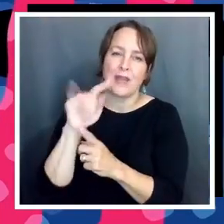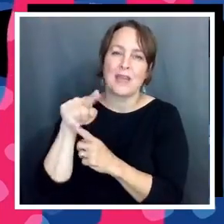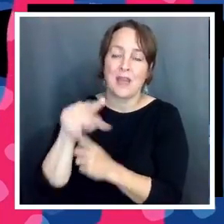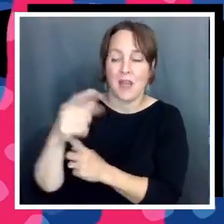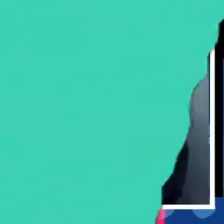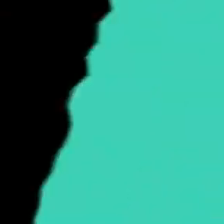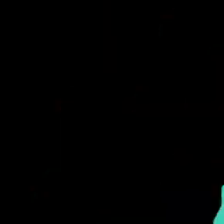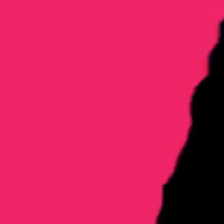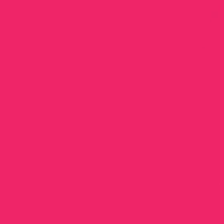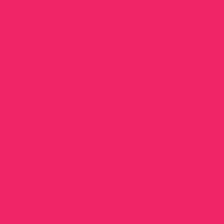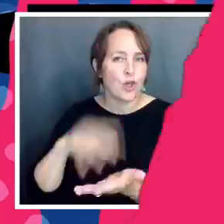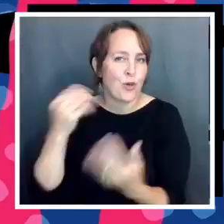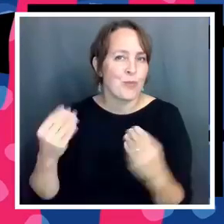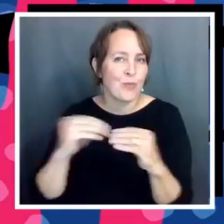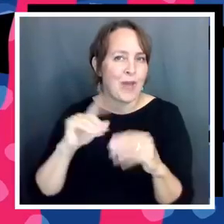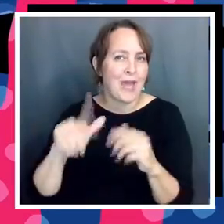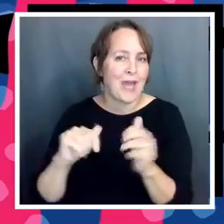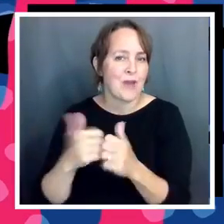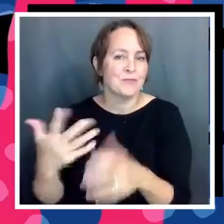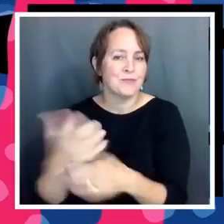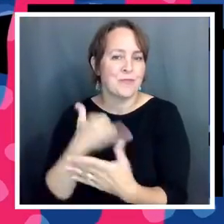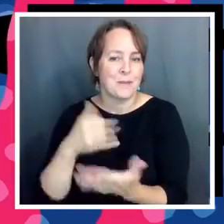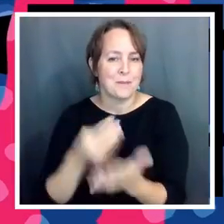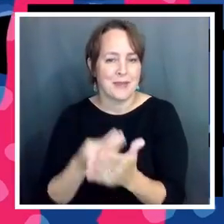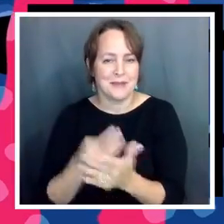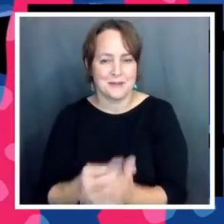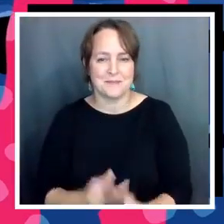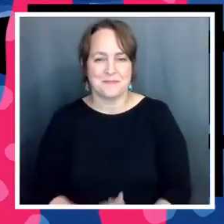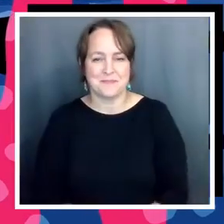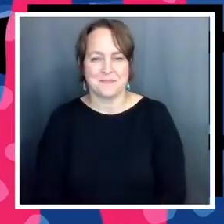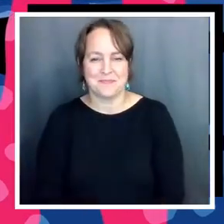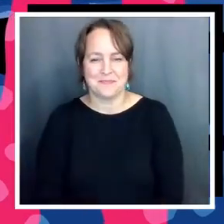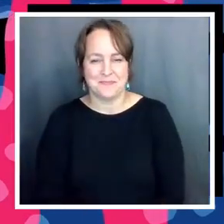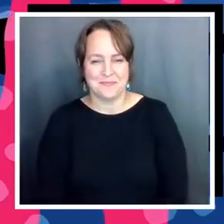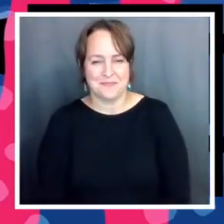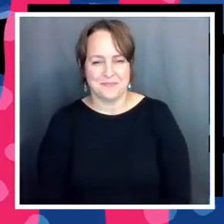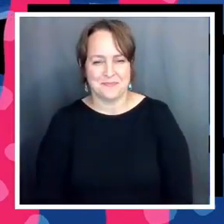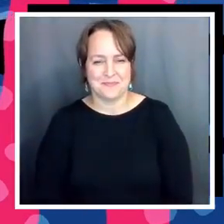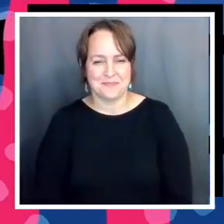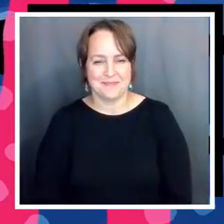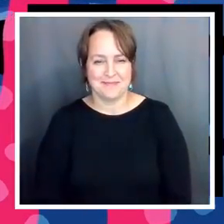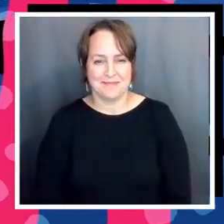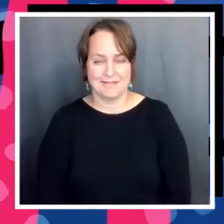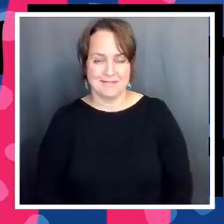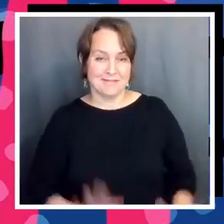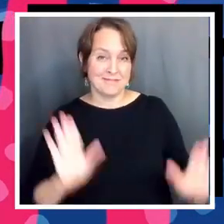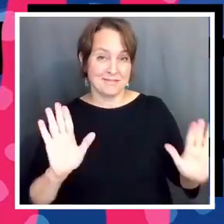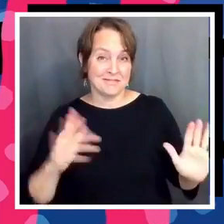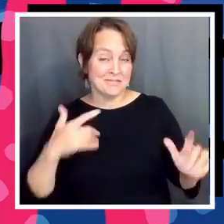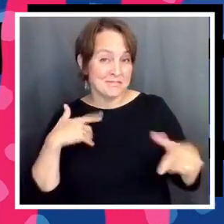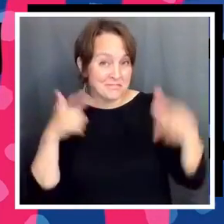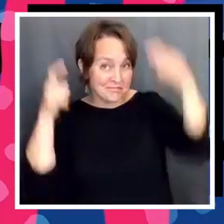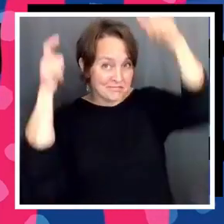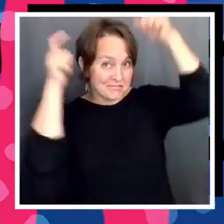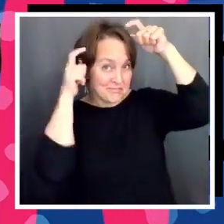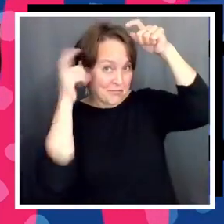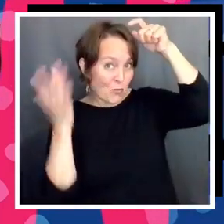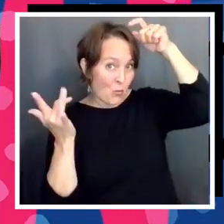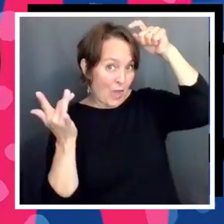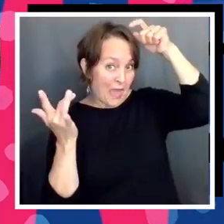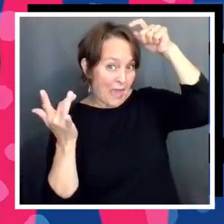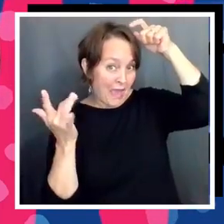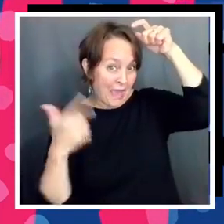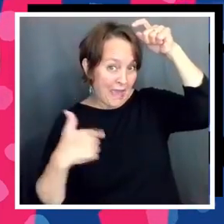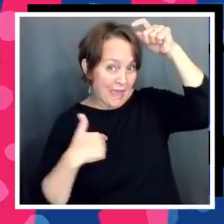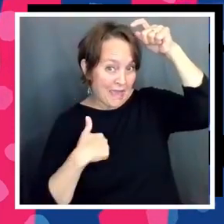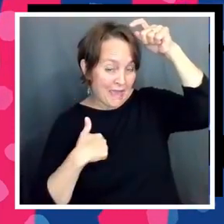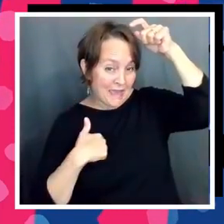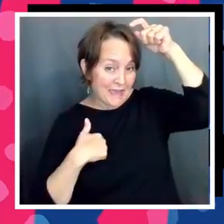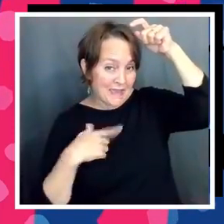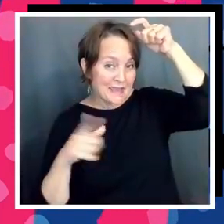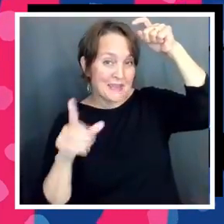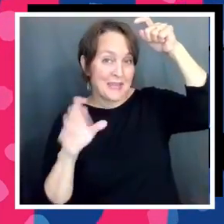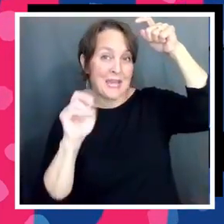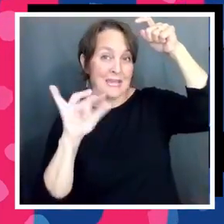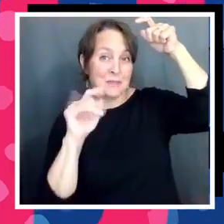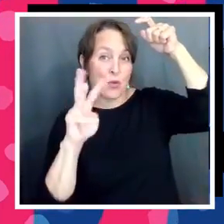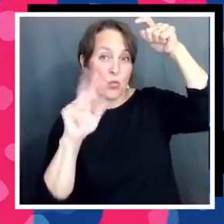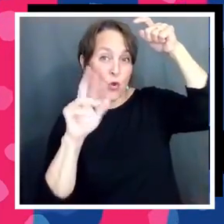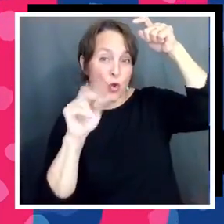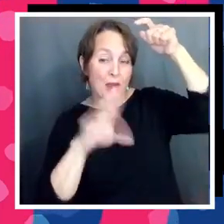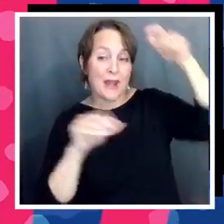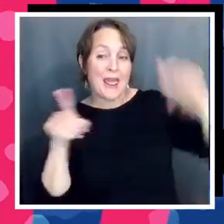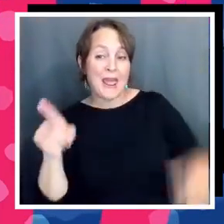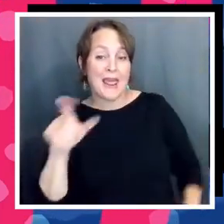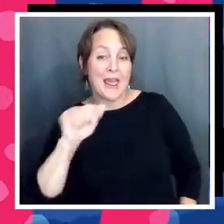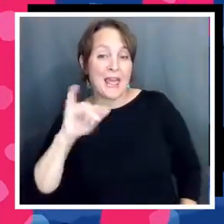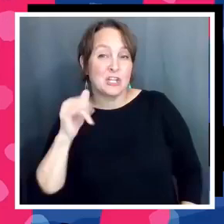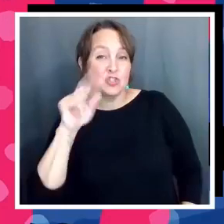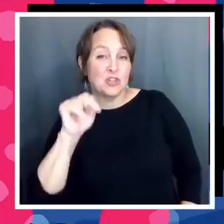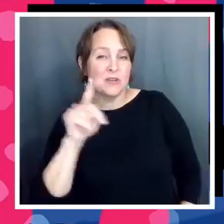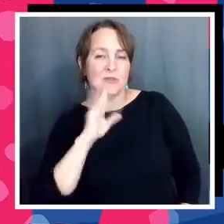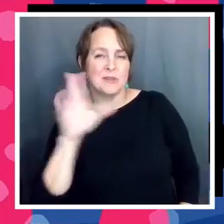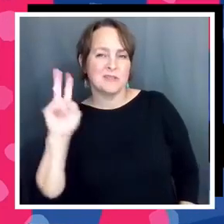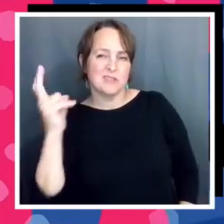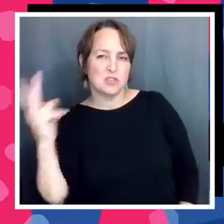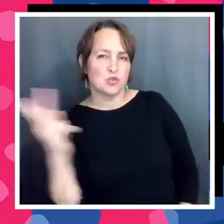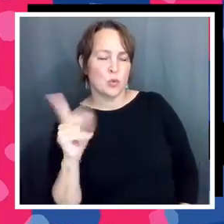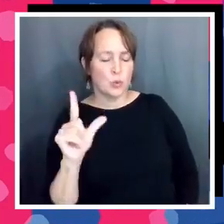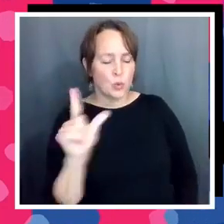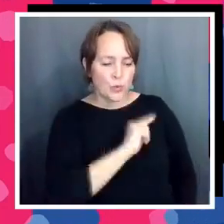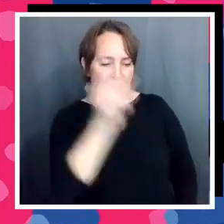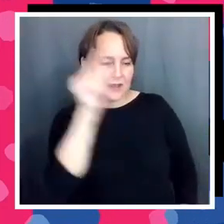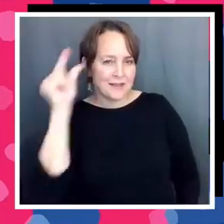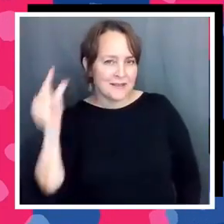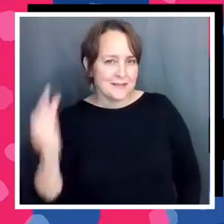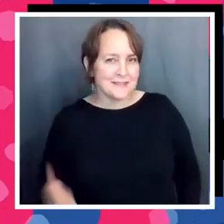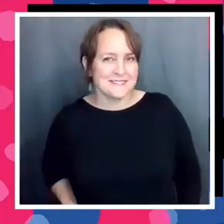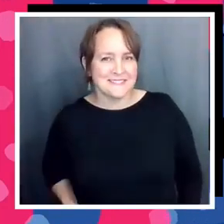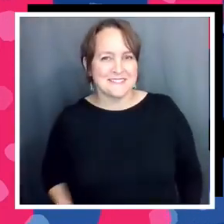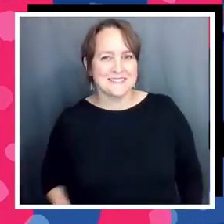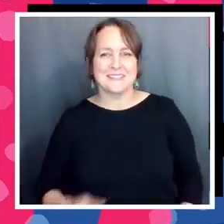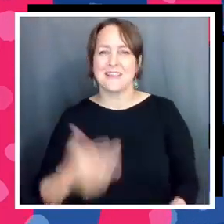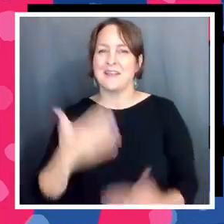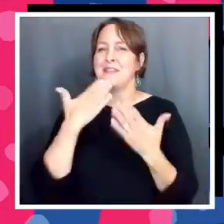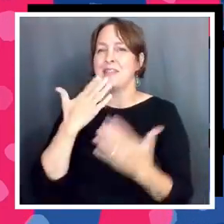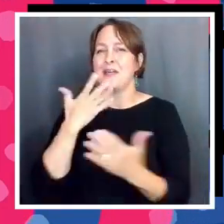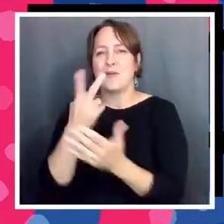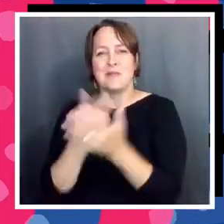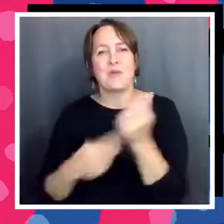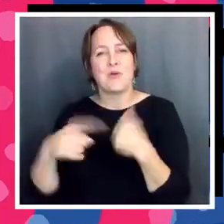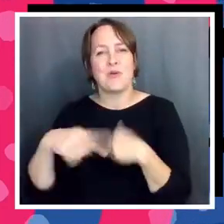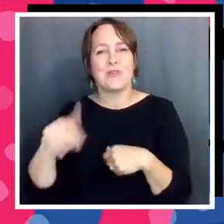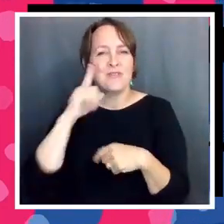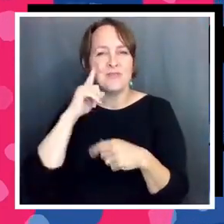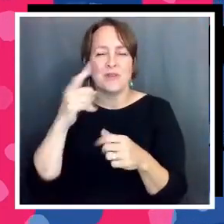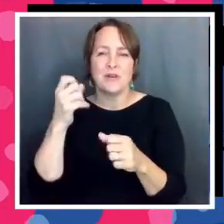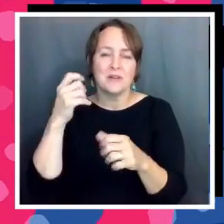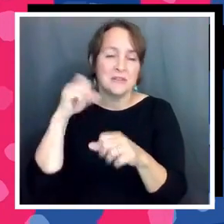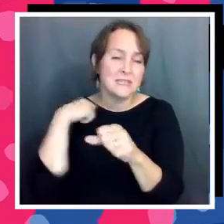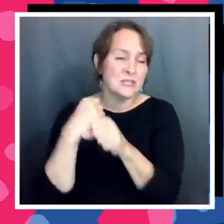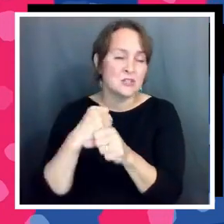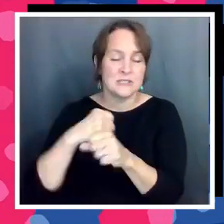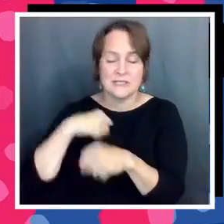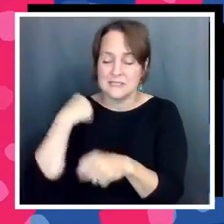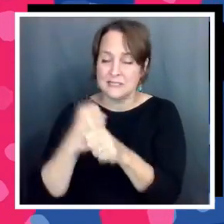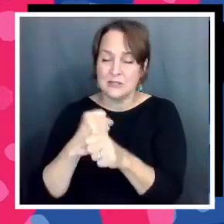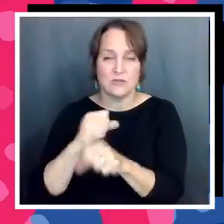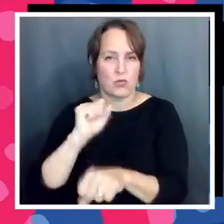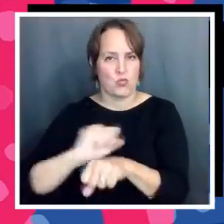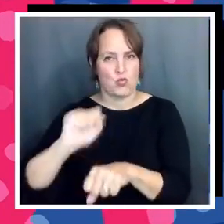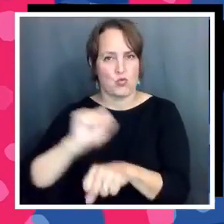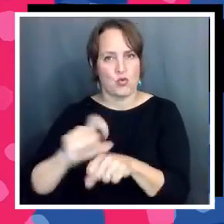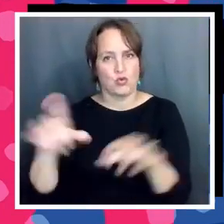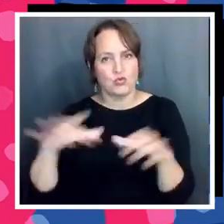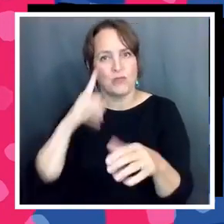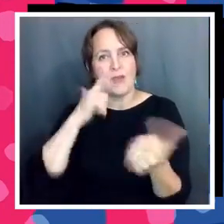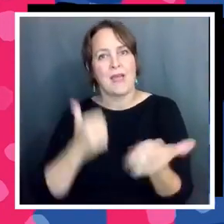ALL THEY HAVE TO DO IS GO TO